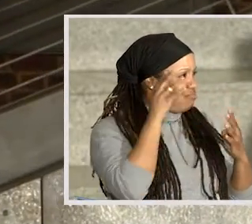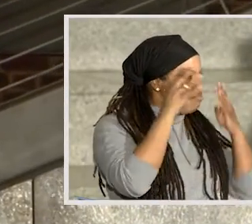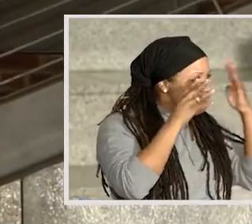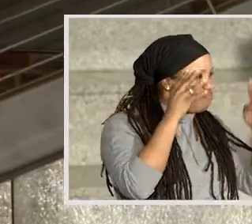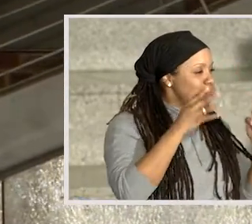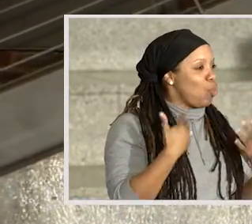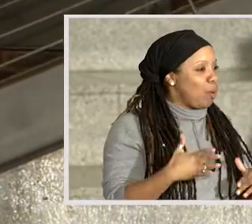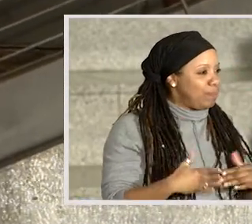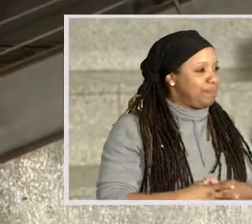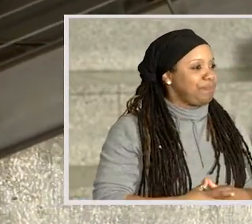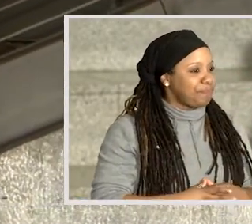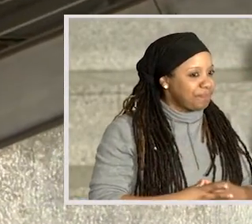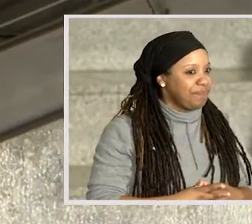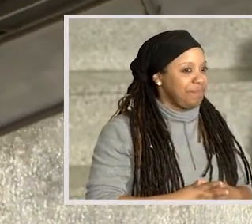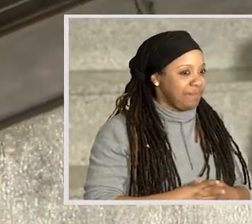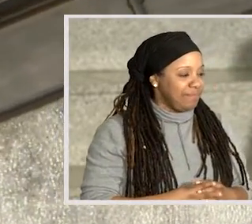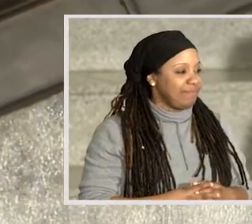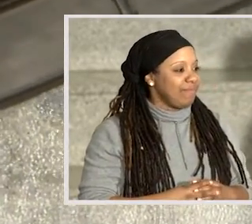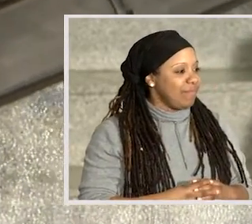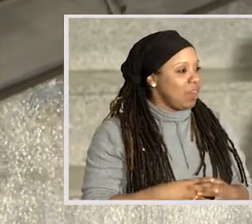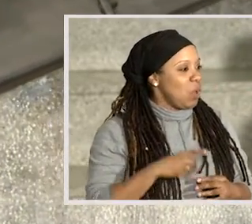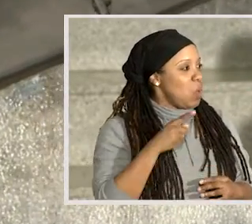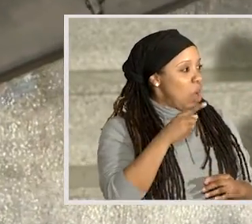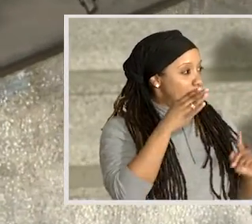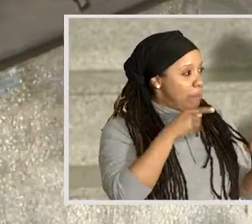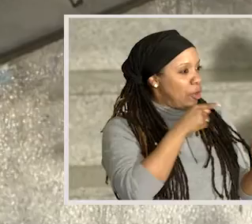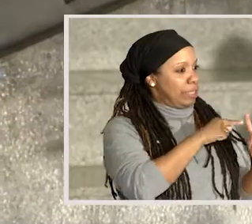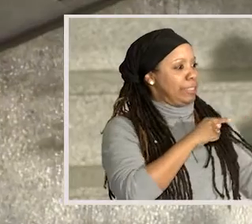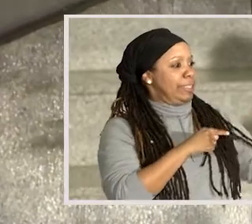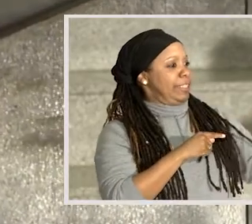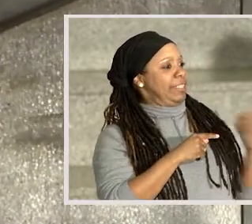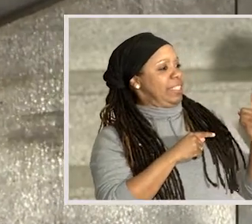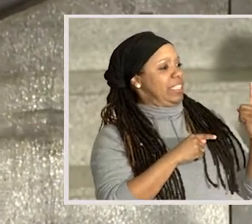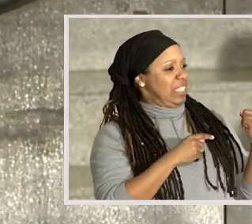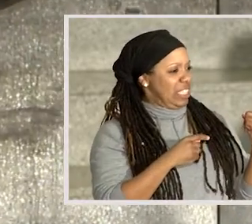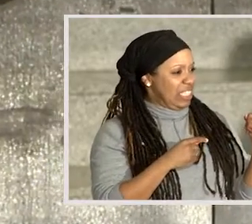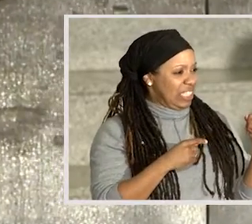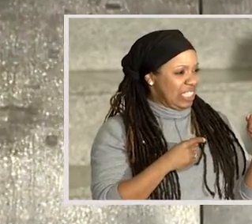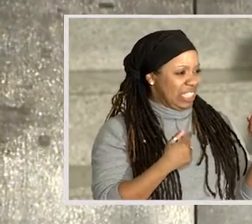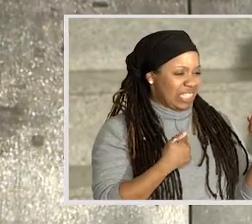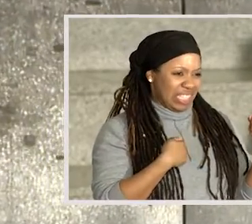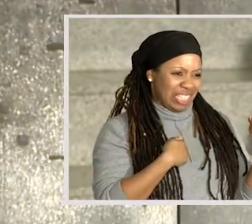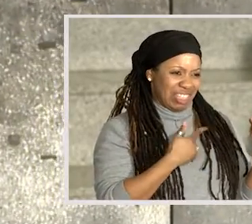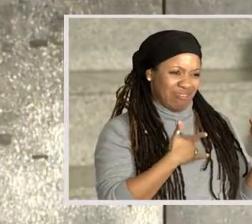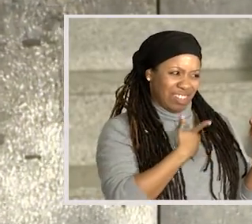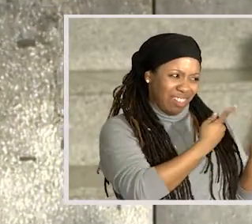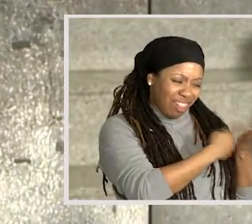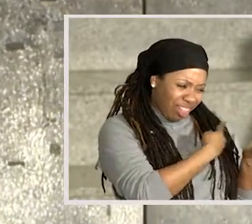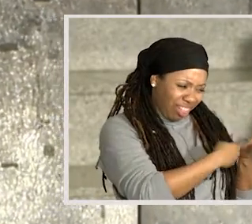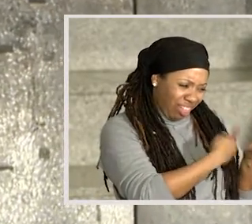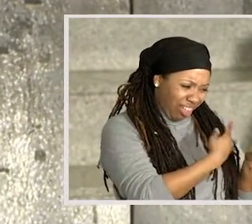ONE PERSON TOLD ME, WELL, OBVIOUSLY WE'RE GOING TO FUND ALL OF THESE THINGS AND THAT'S TRUE. WE DO.